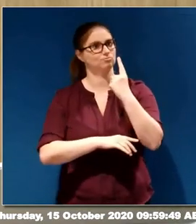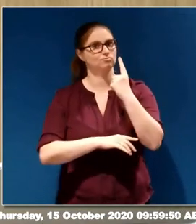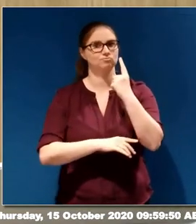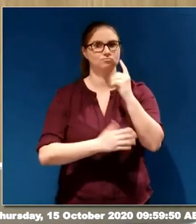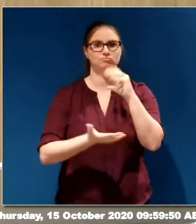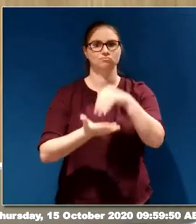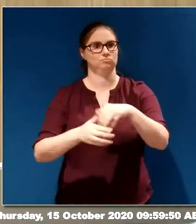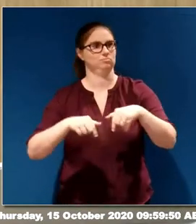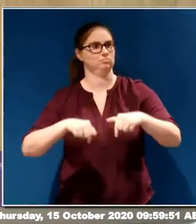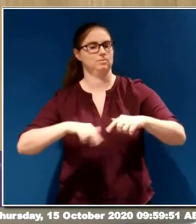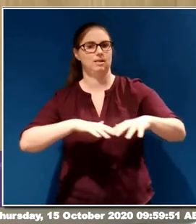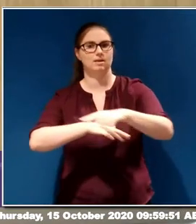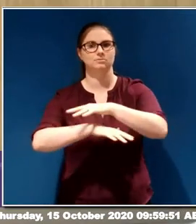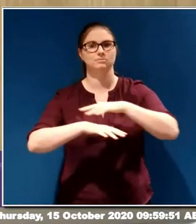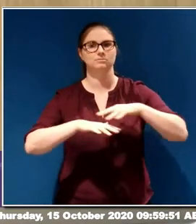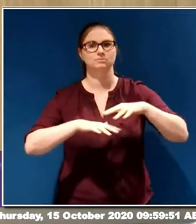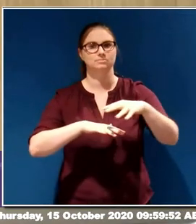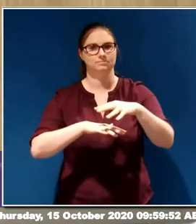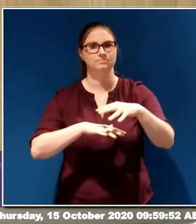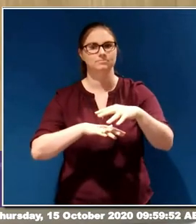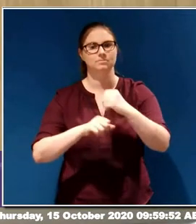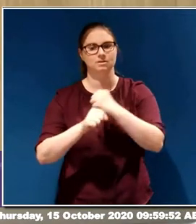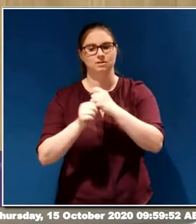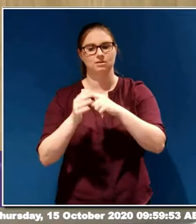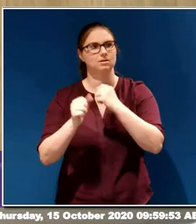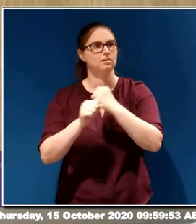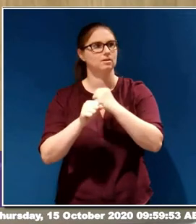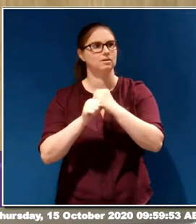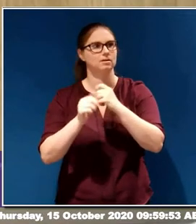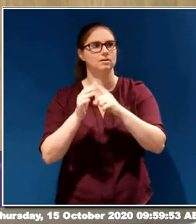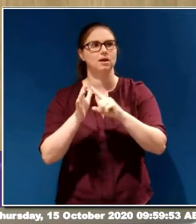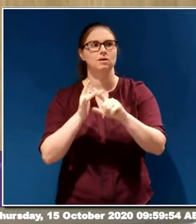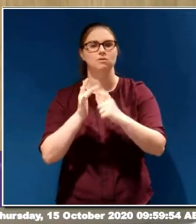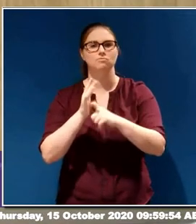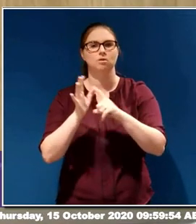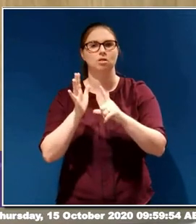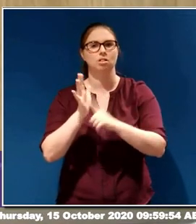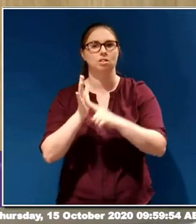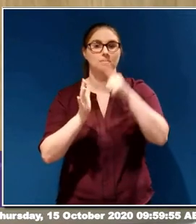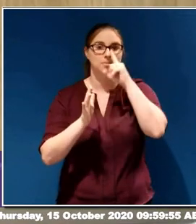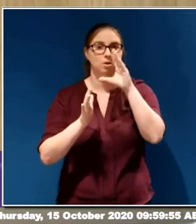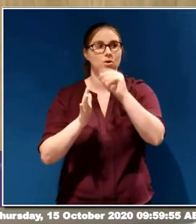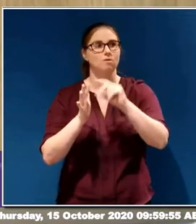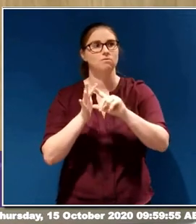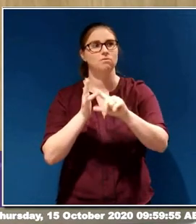The Gadigal people of the Eora Nation, Turrbal and Jagera Nations